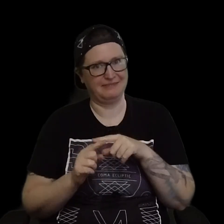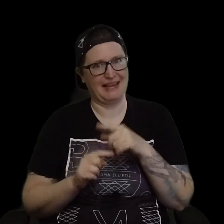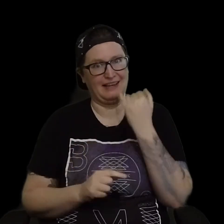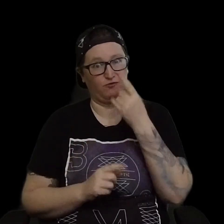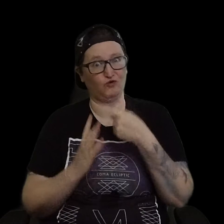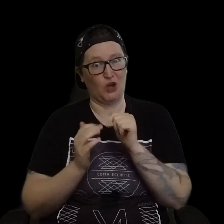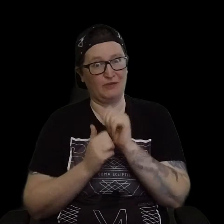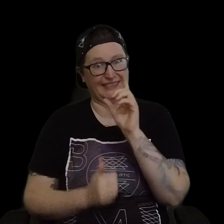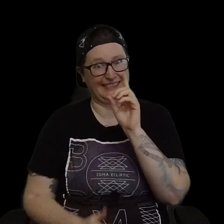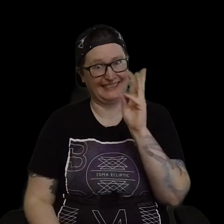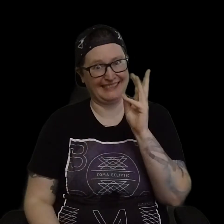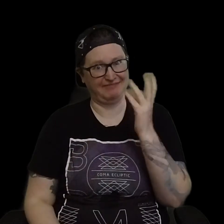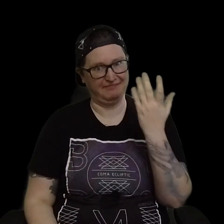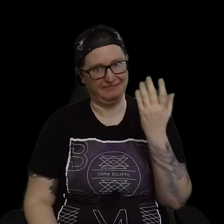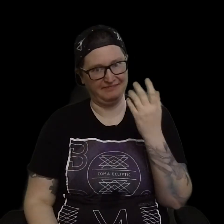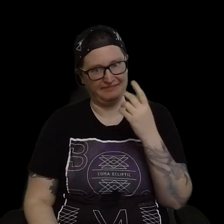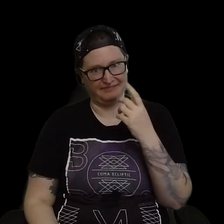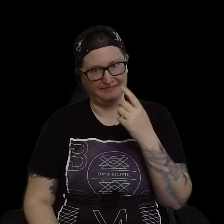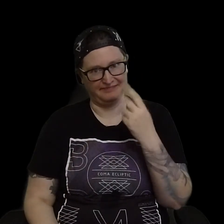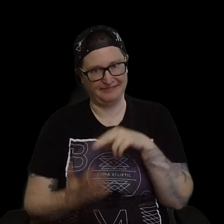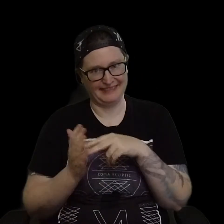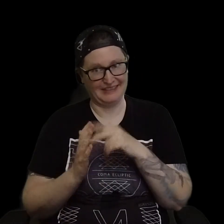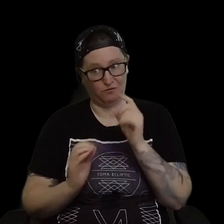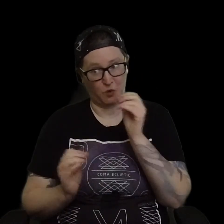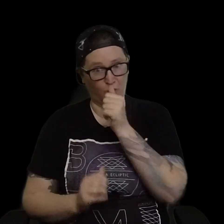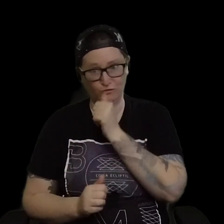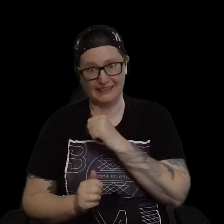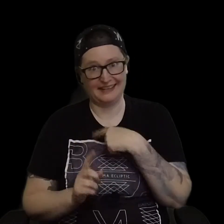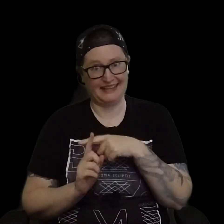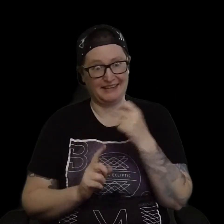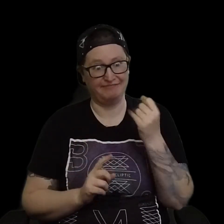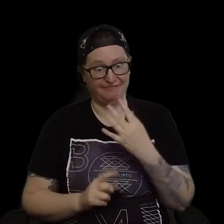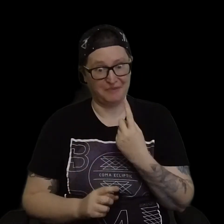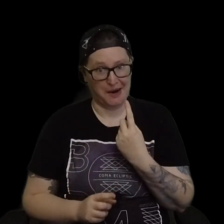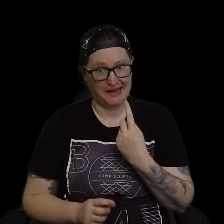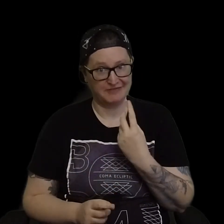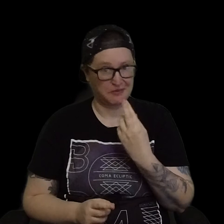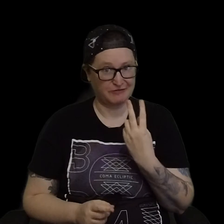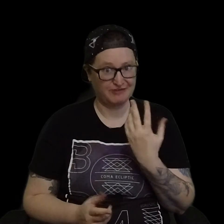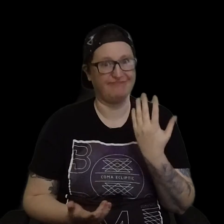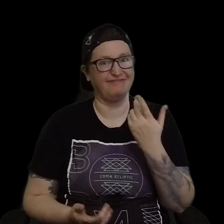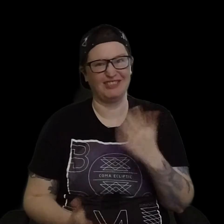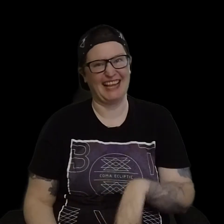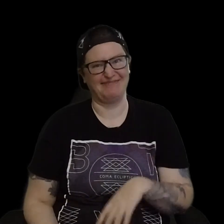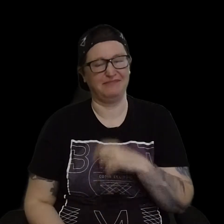get down to a d4 you know from a d6 so you don't have any resilience and you throw a one or two